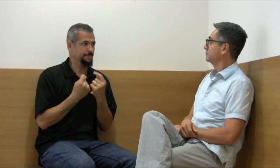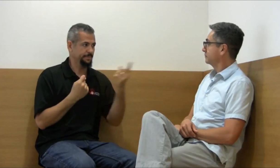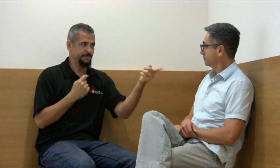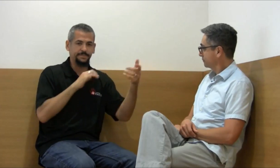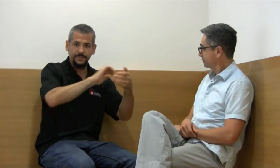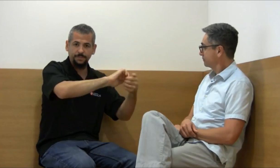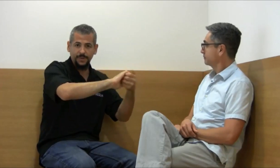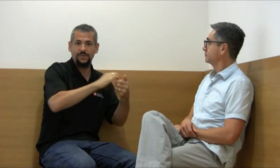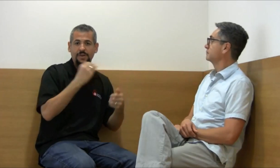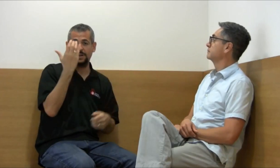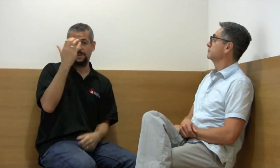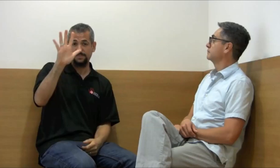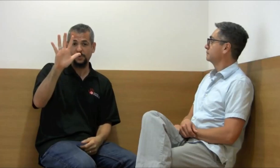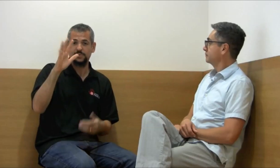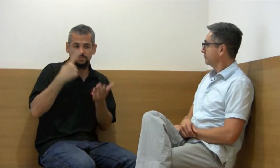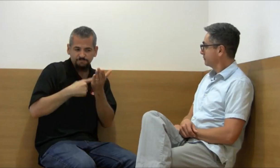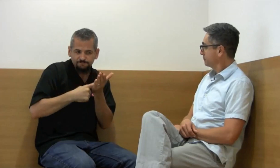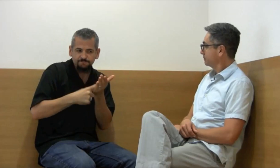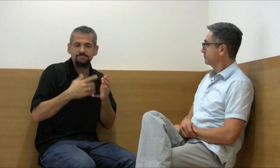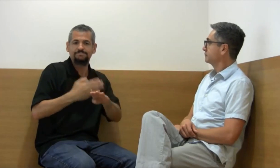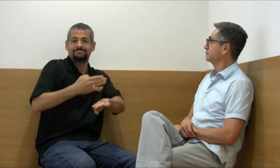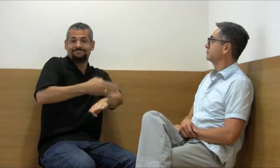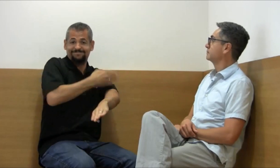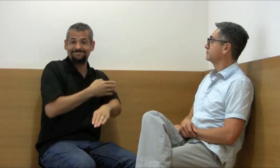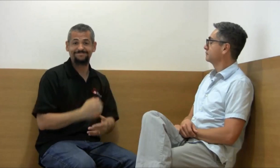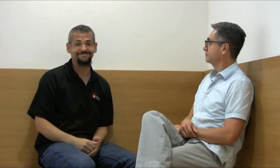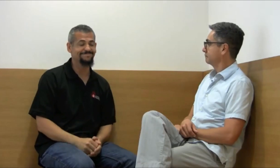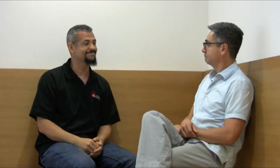Our teams, including the boards of Council de Manos and Mano a Mano, will discuss the results in order to determine how to improve things.